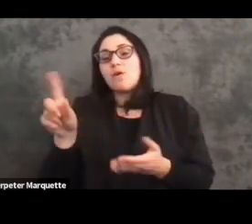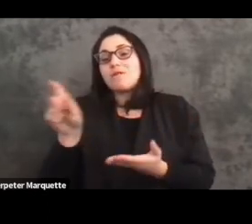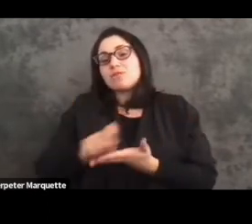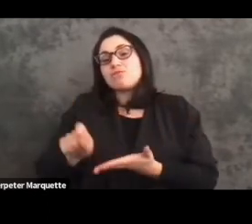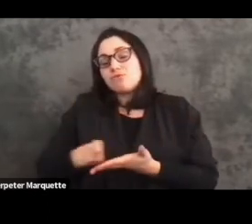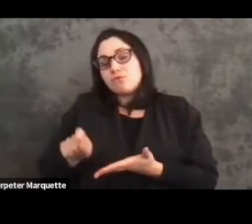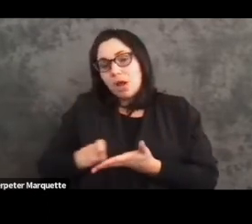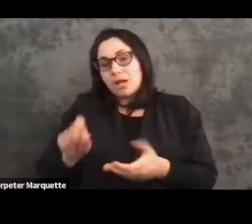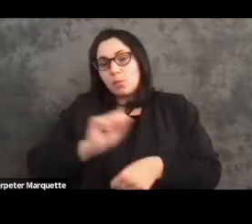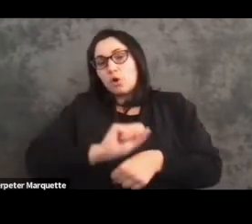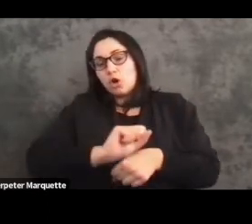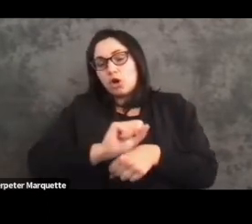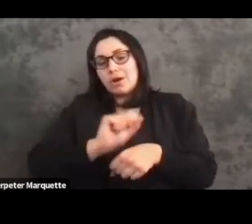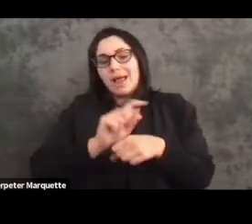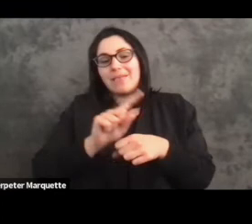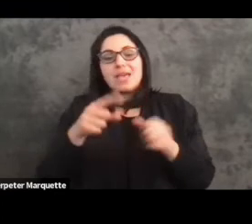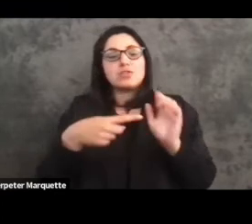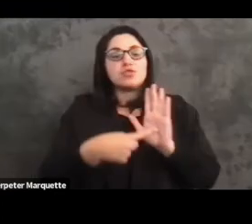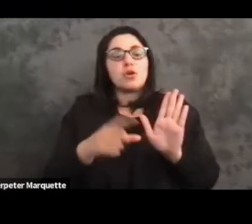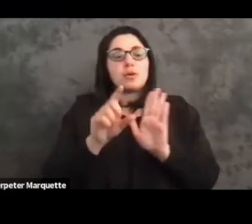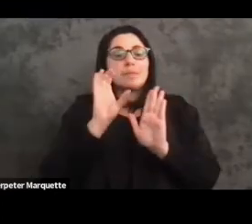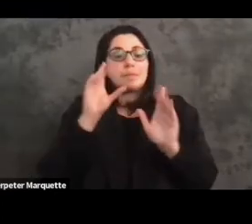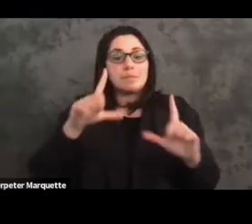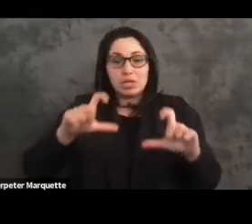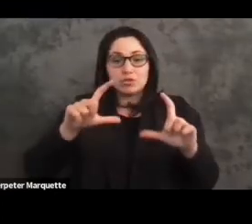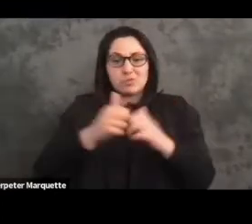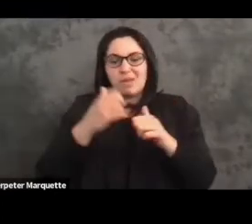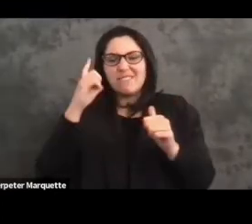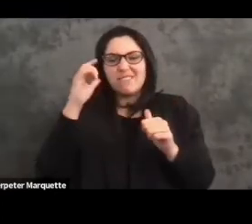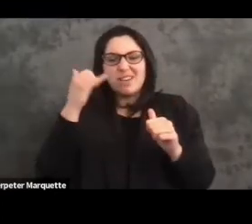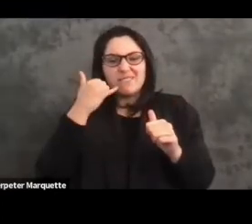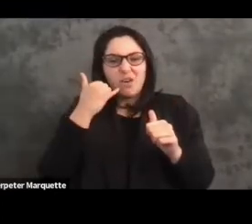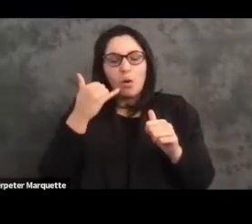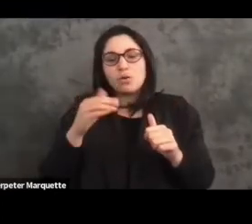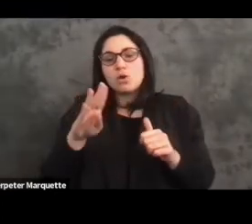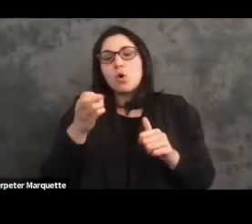I thought I would read to you from a few pieces of my COVID writing. And as I read, I'll show